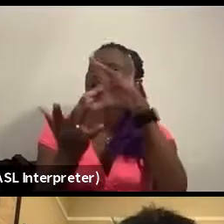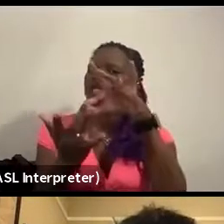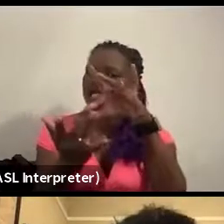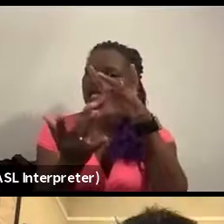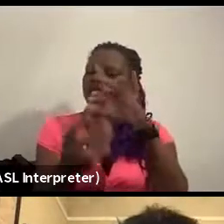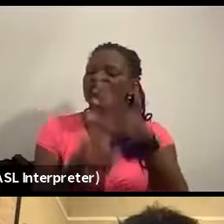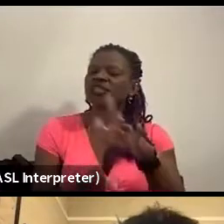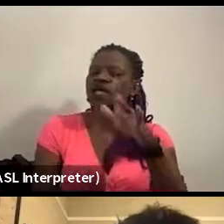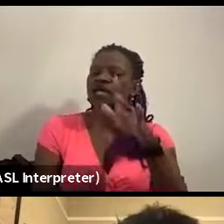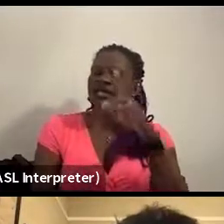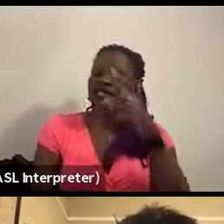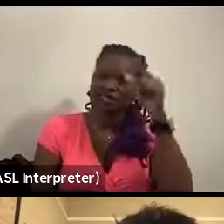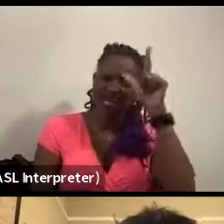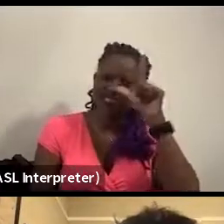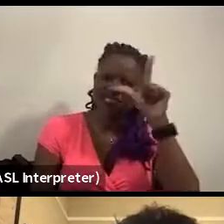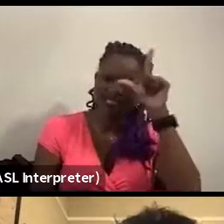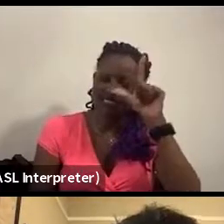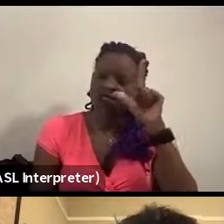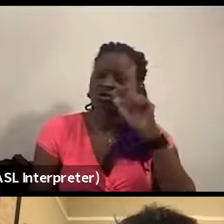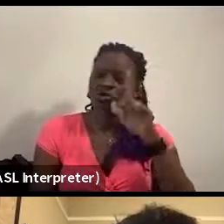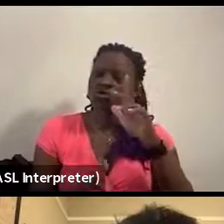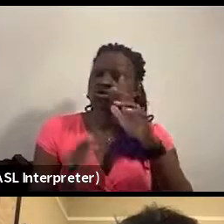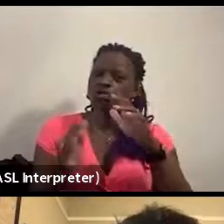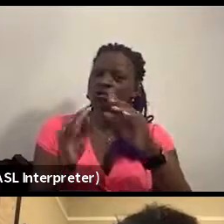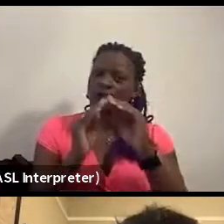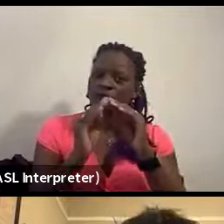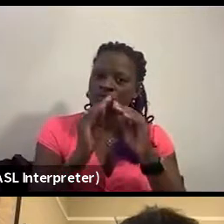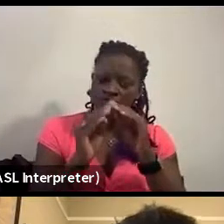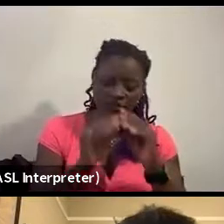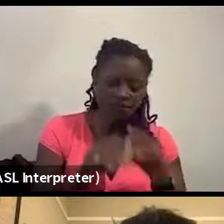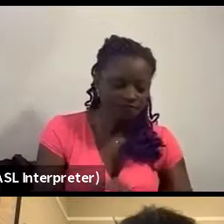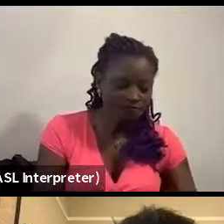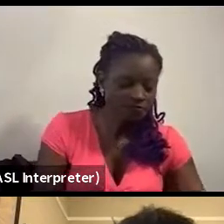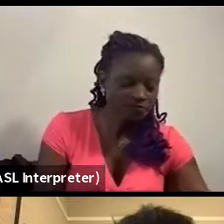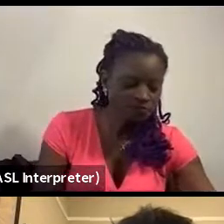information to our Latino students so they can make the best decision for them?